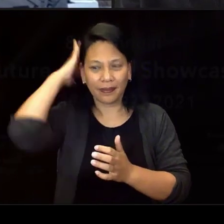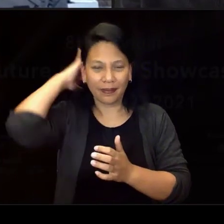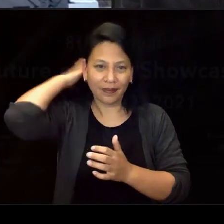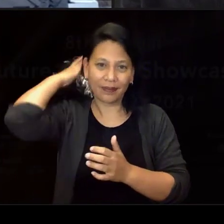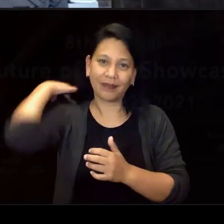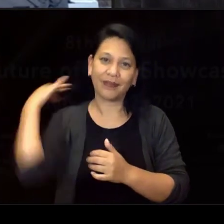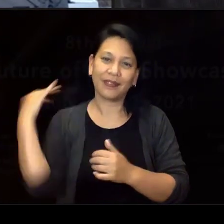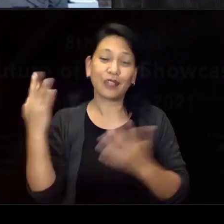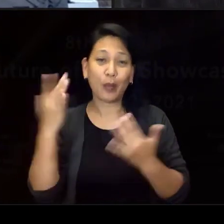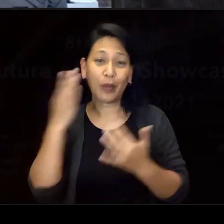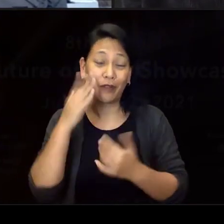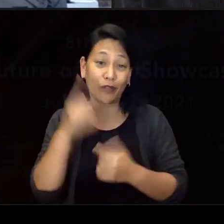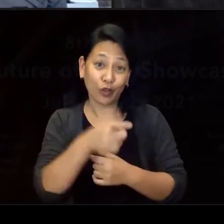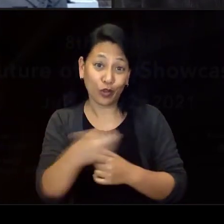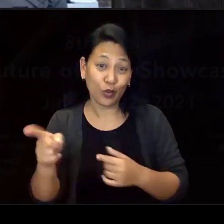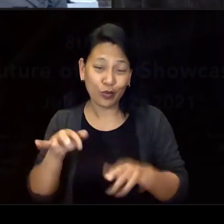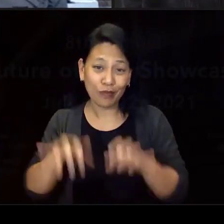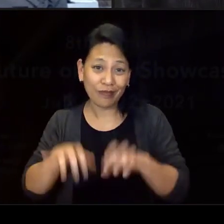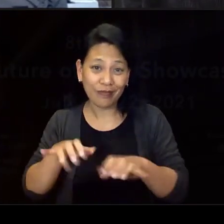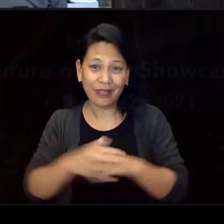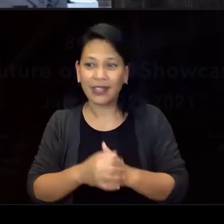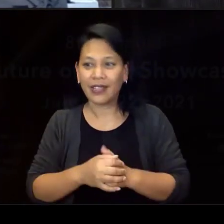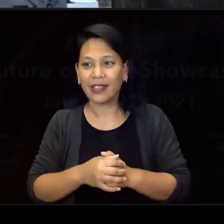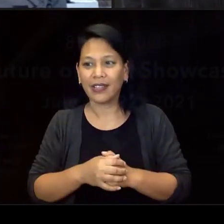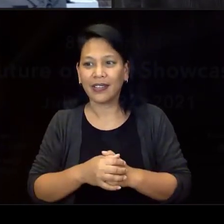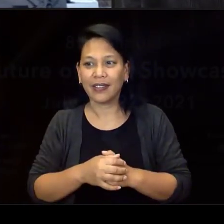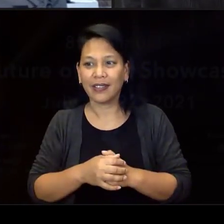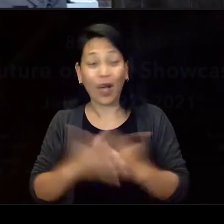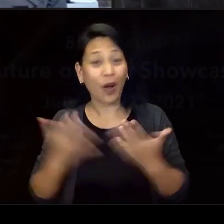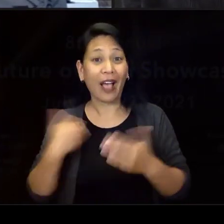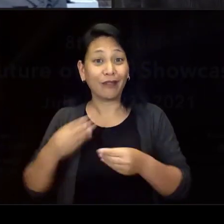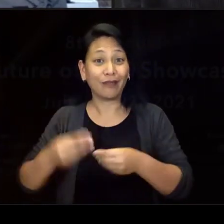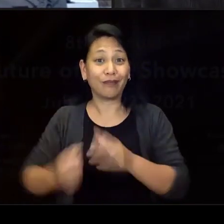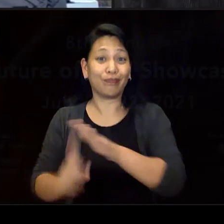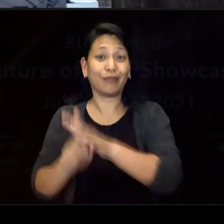Really waiting for y'all a little bit could be right now. Um, oh, we have a question look at that.